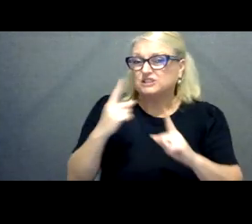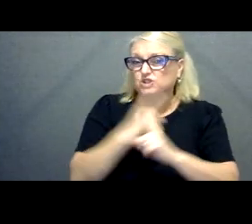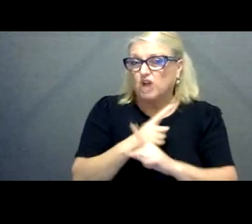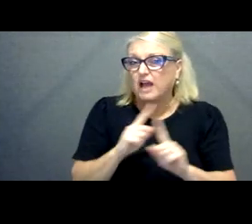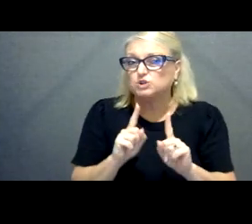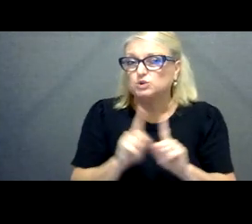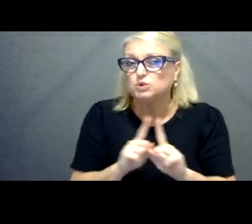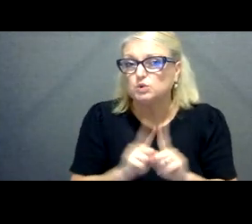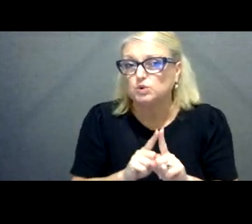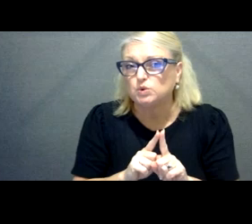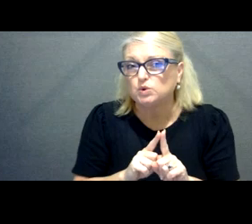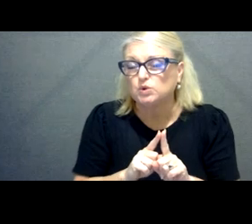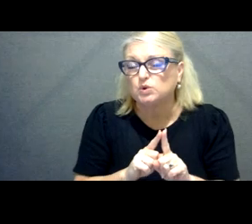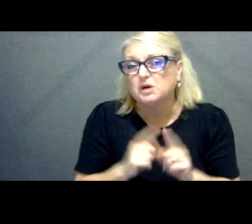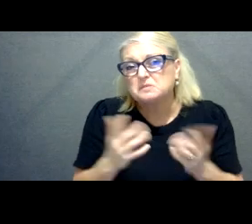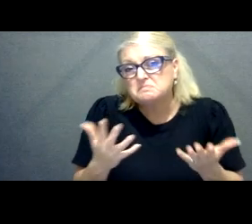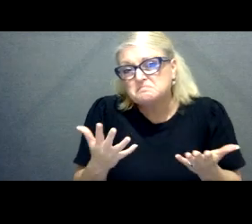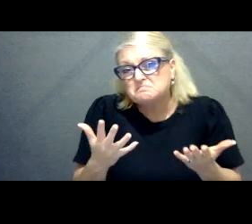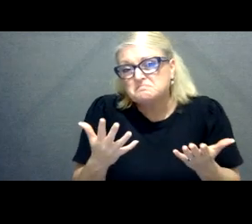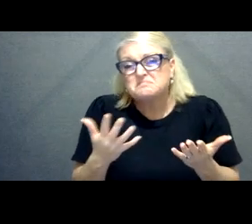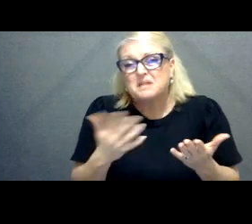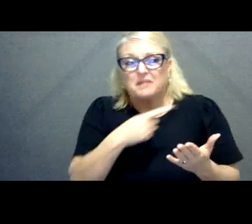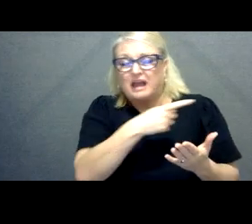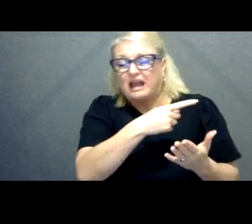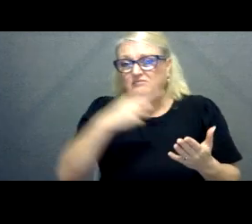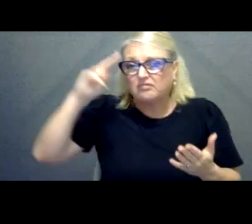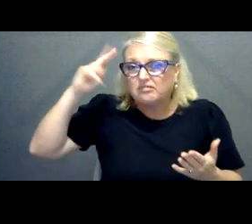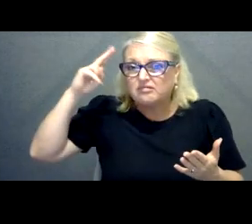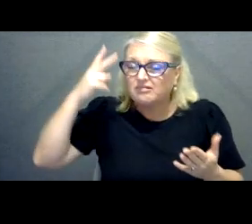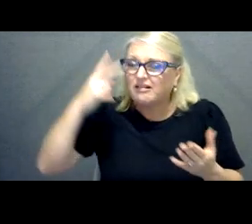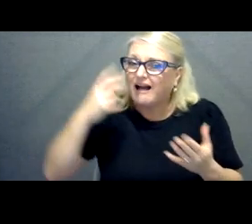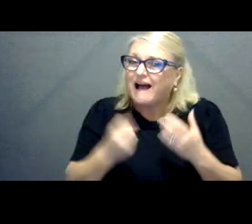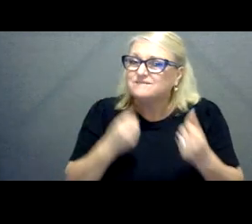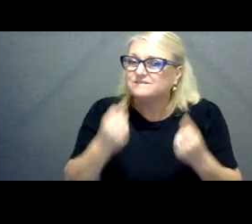probably worth just checking the guidelines if you haven't you know if you haven't applied for legal